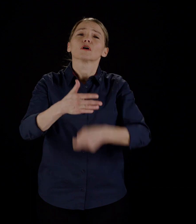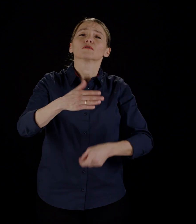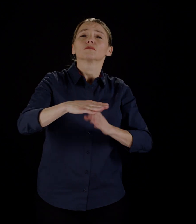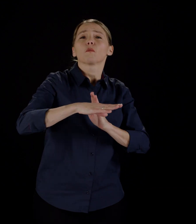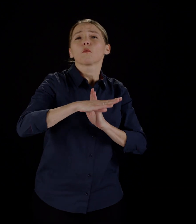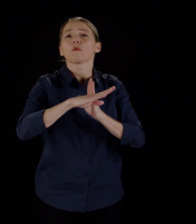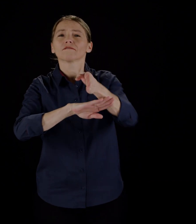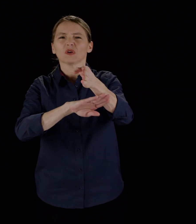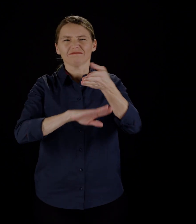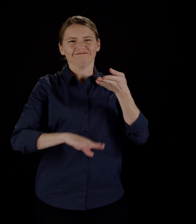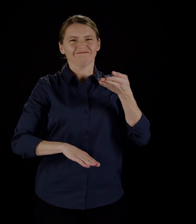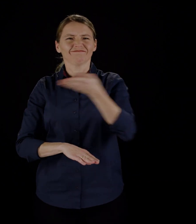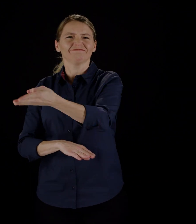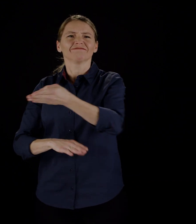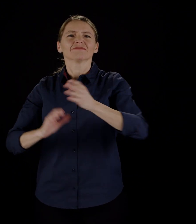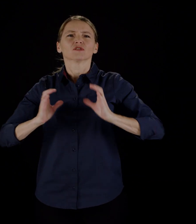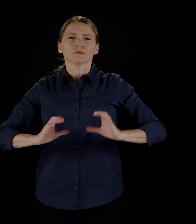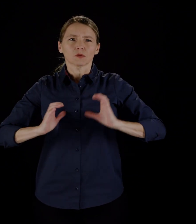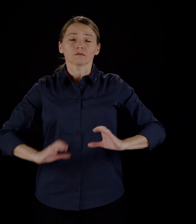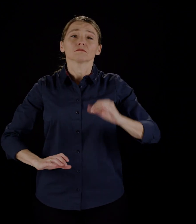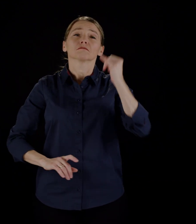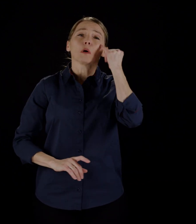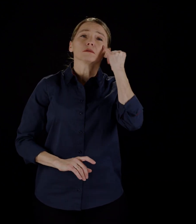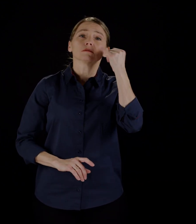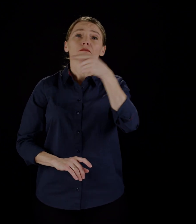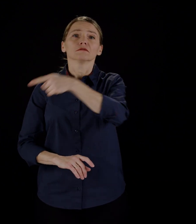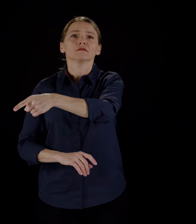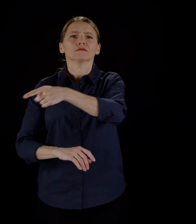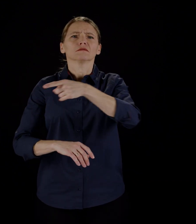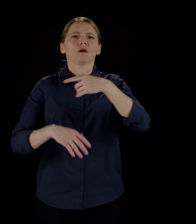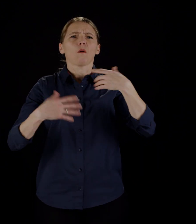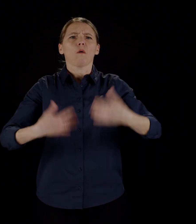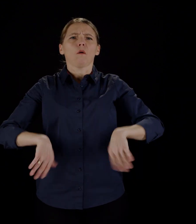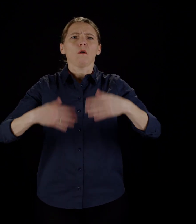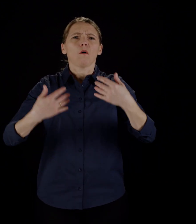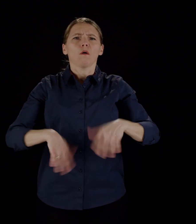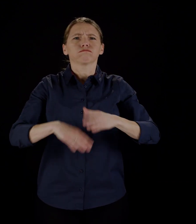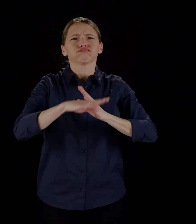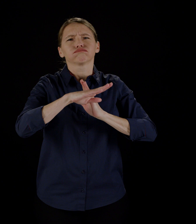An Overage Charge is billed to a customer when they exceed the established limit for